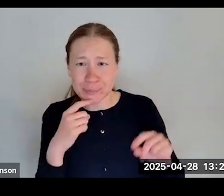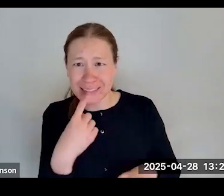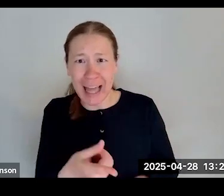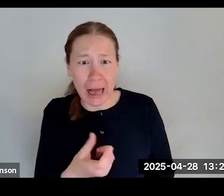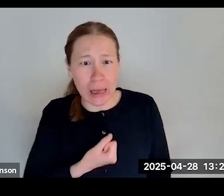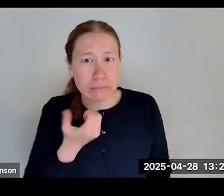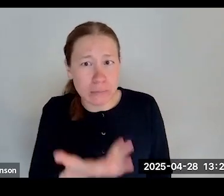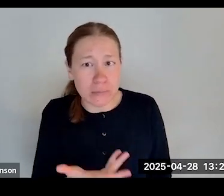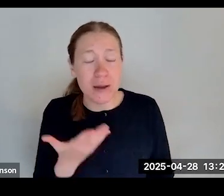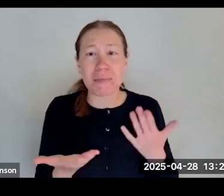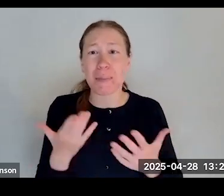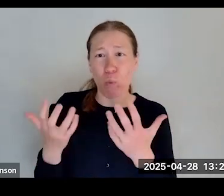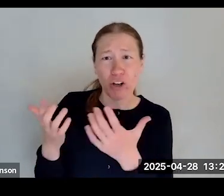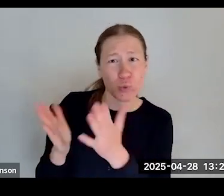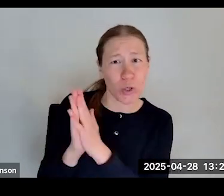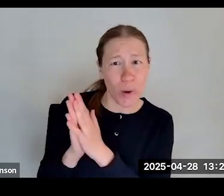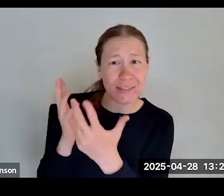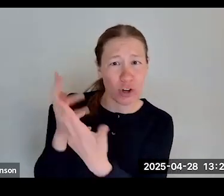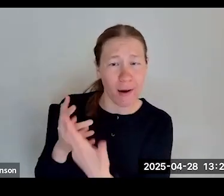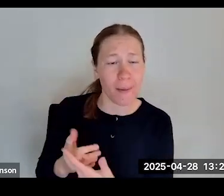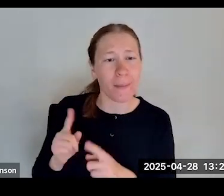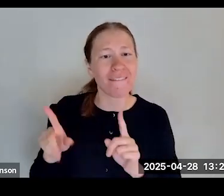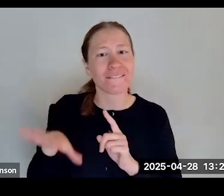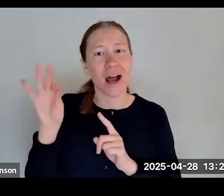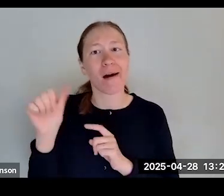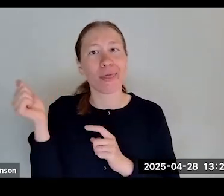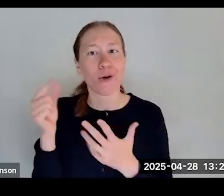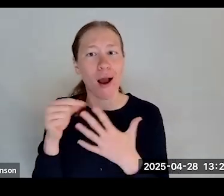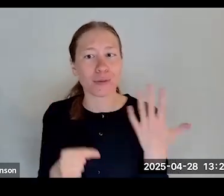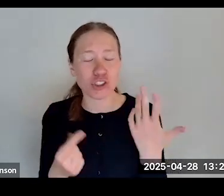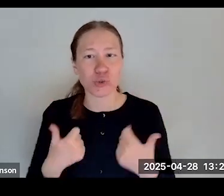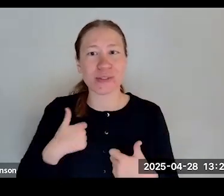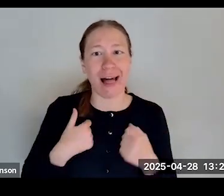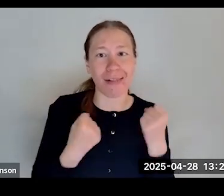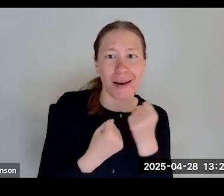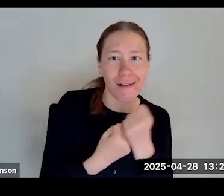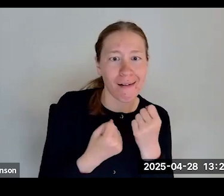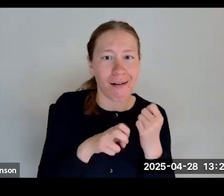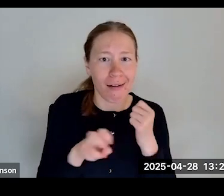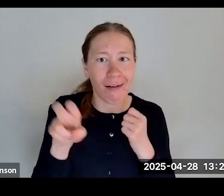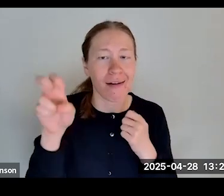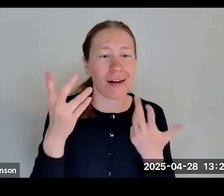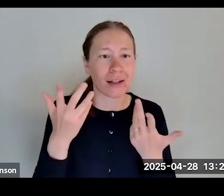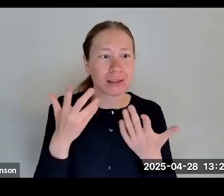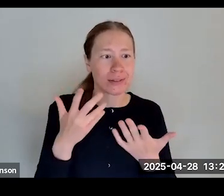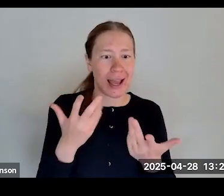maybe we wanna find new ways to self-advocate for ourselves while navigating this territory of disabilities in the workplace.